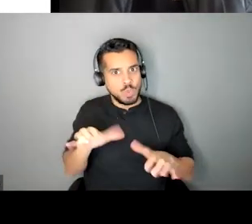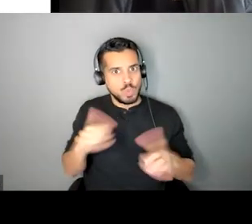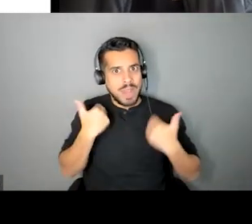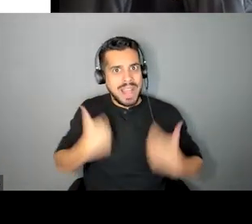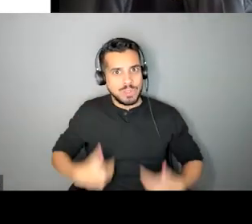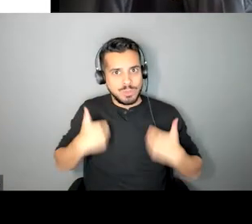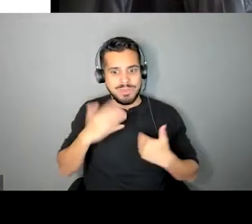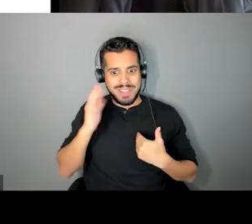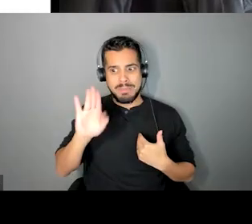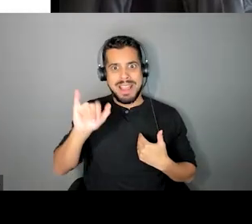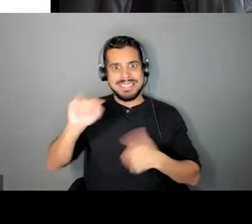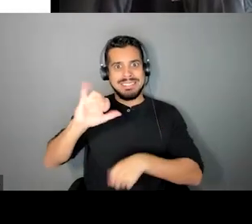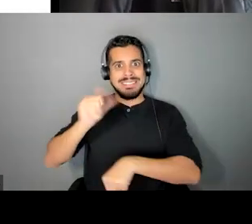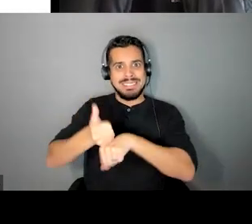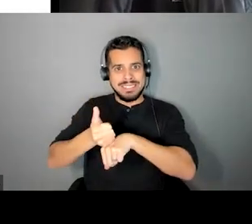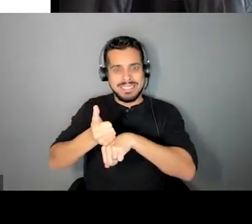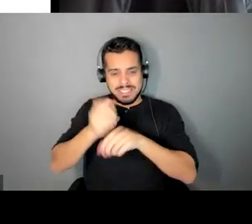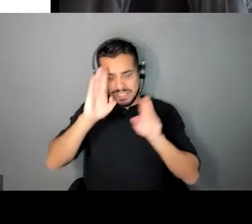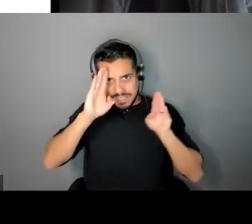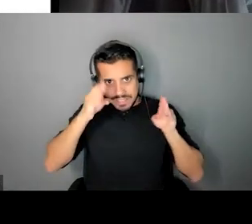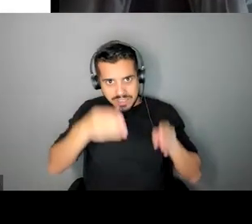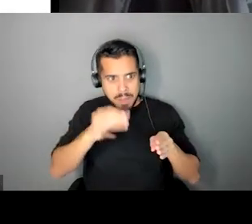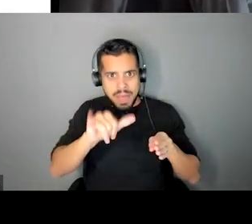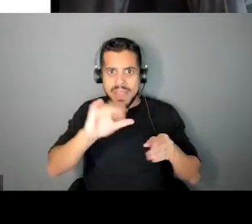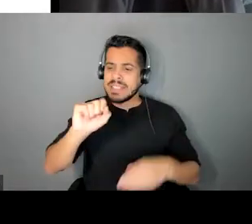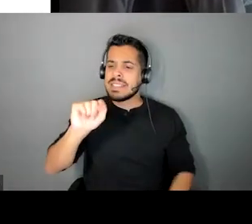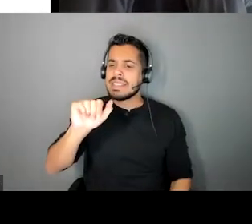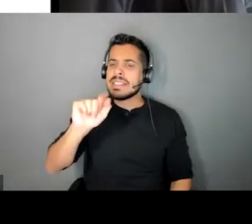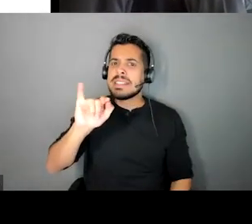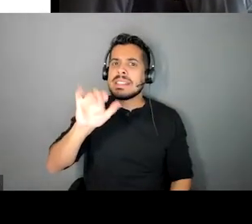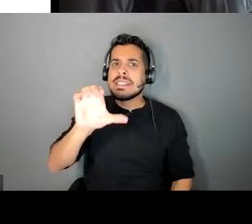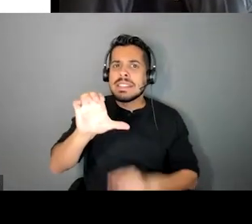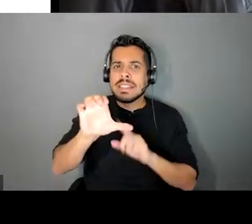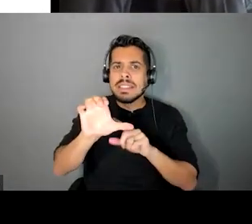is to address the staggering statistics when it comes to un or underemployment.